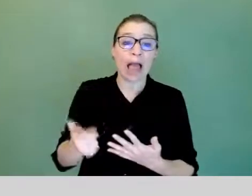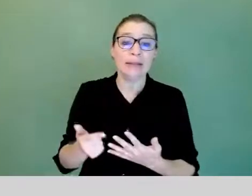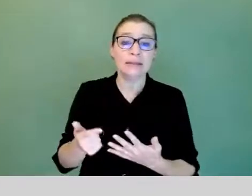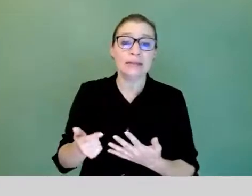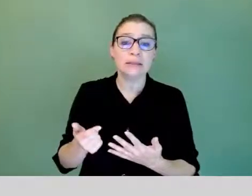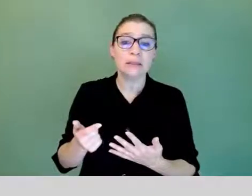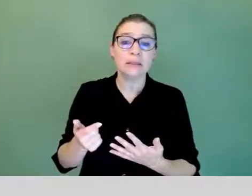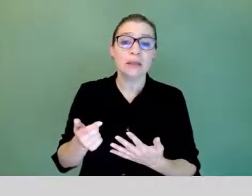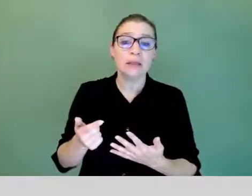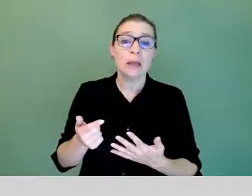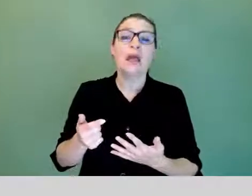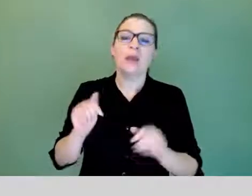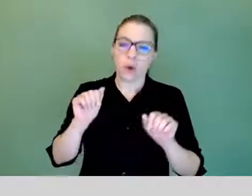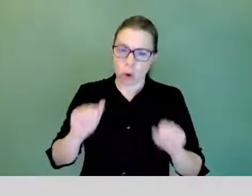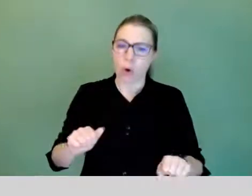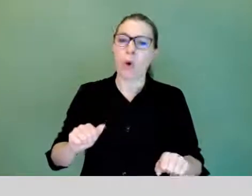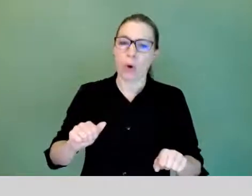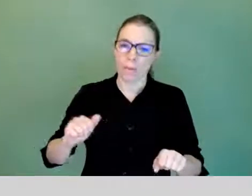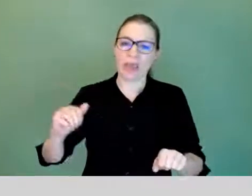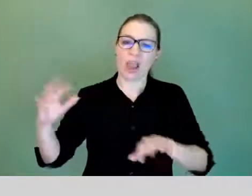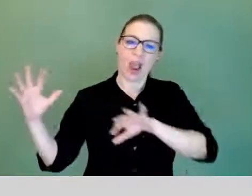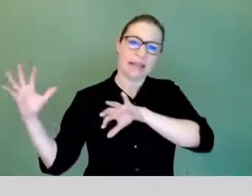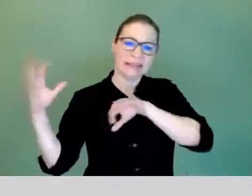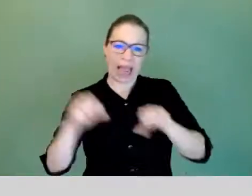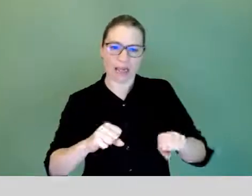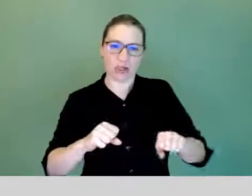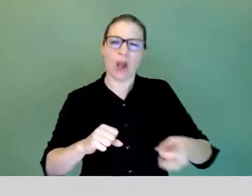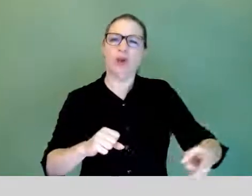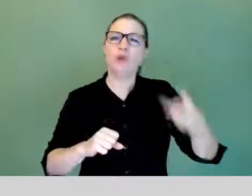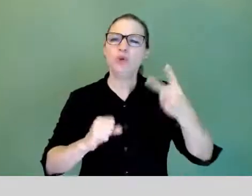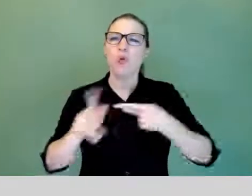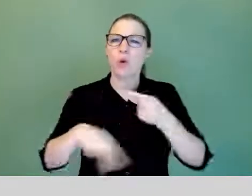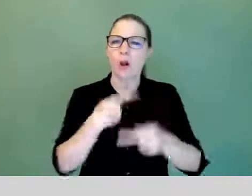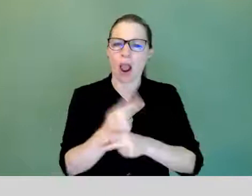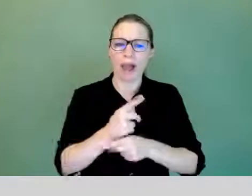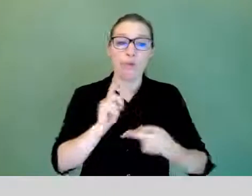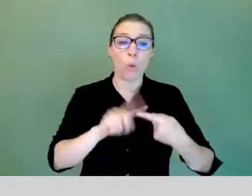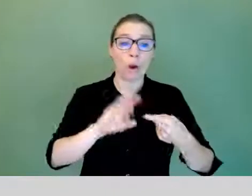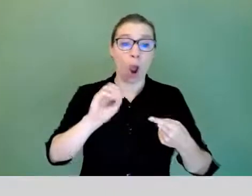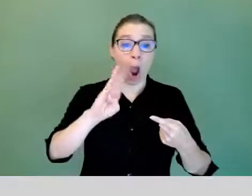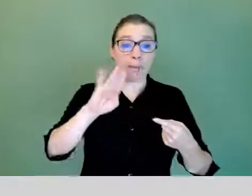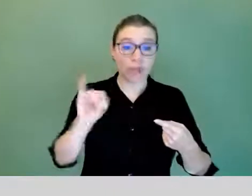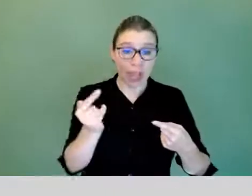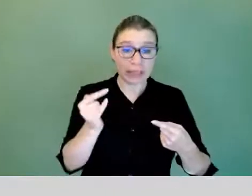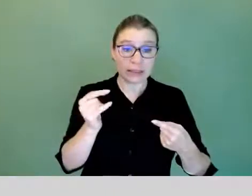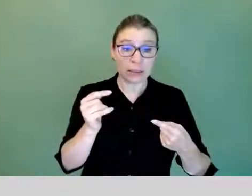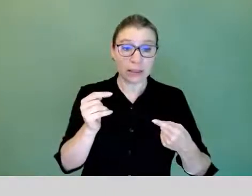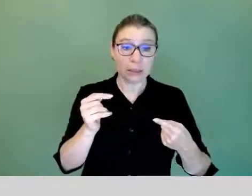supplied by an attacker. So there are basically two types of primary attacks. One is object and data structure related attacks